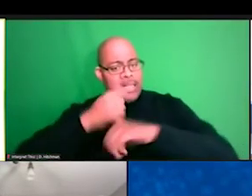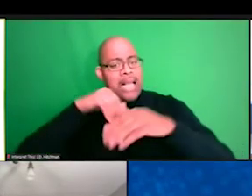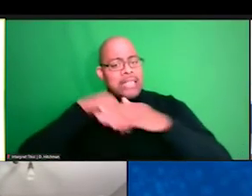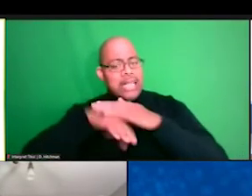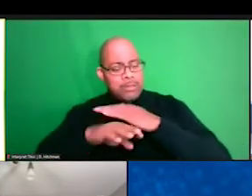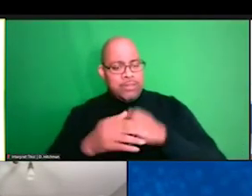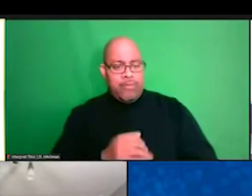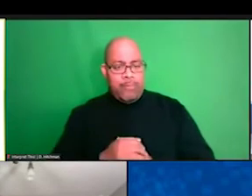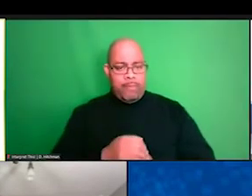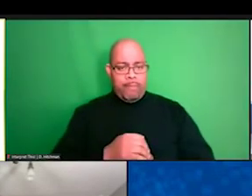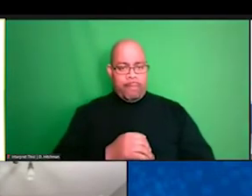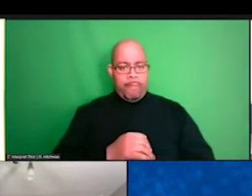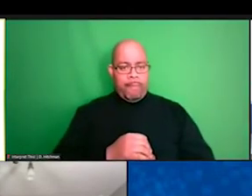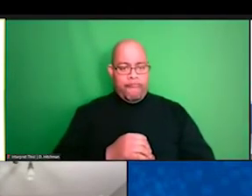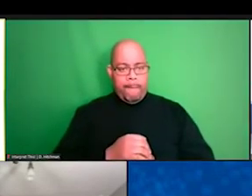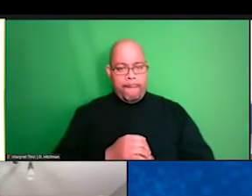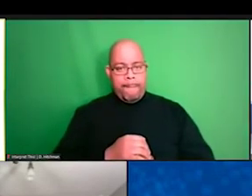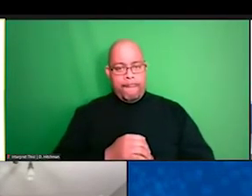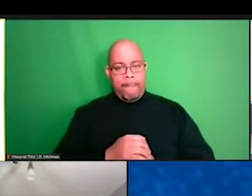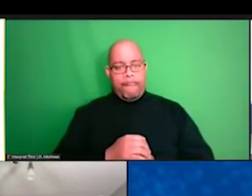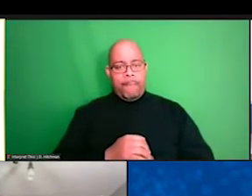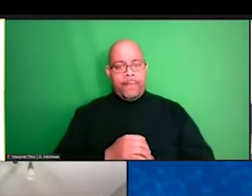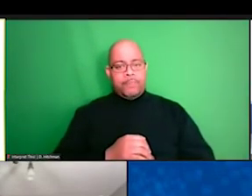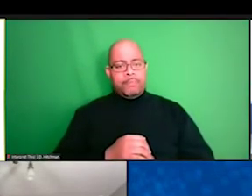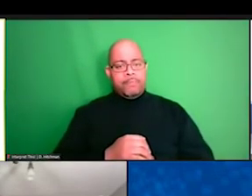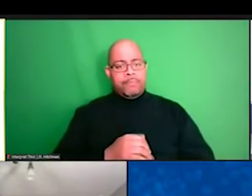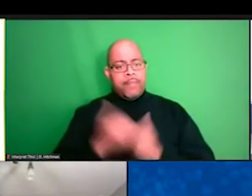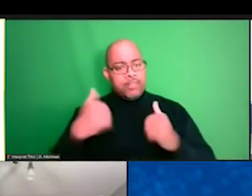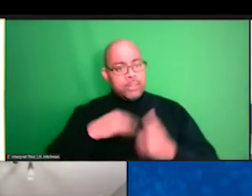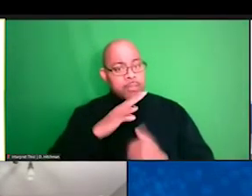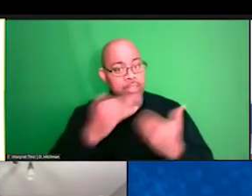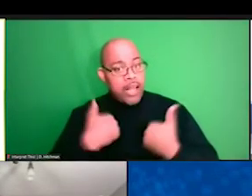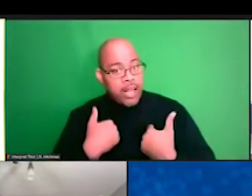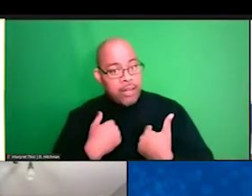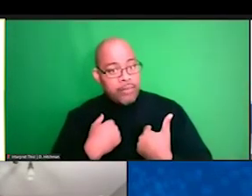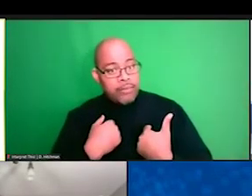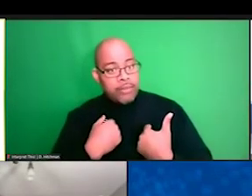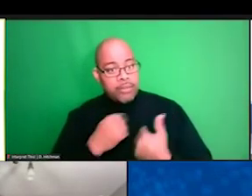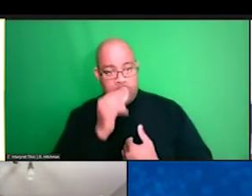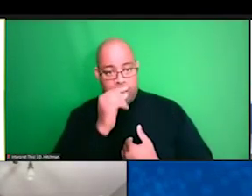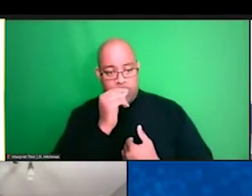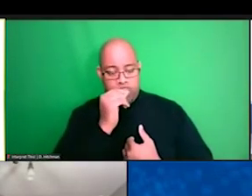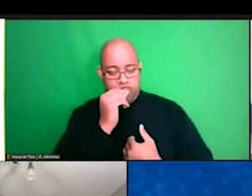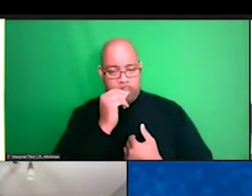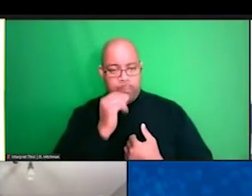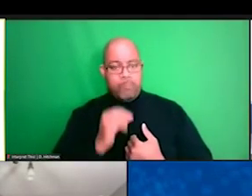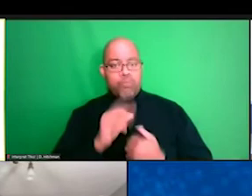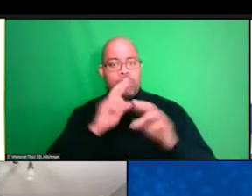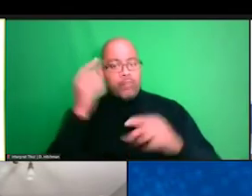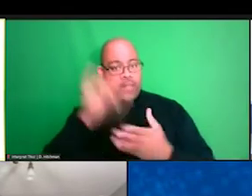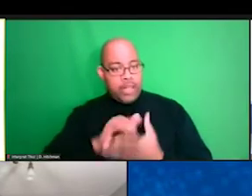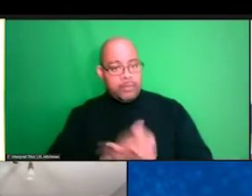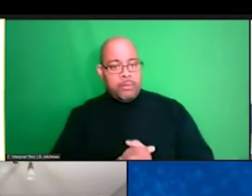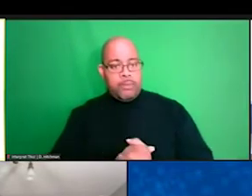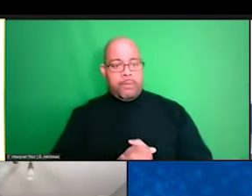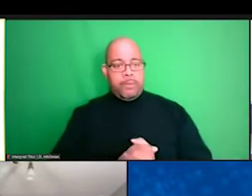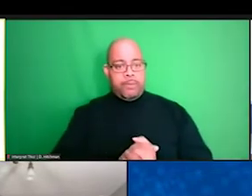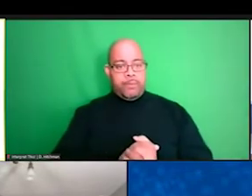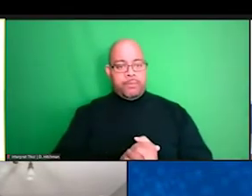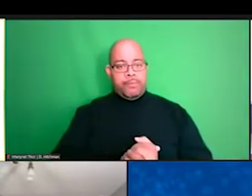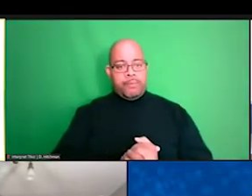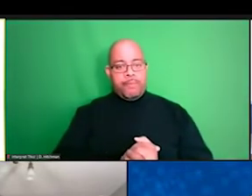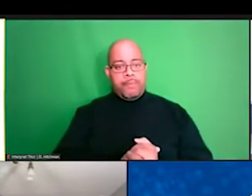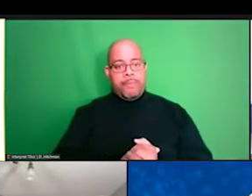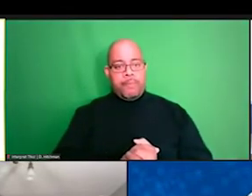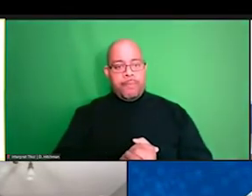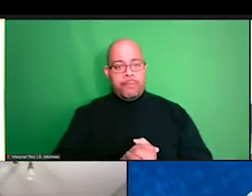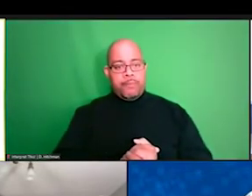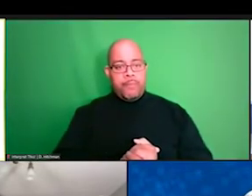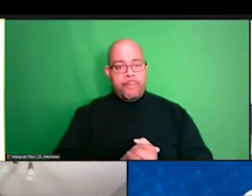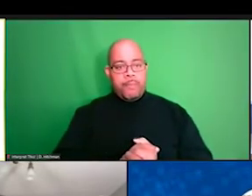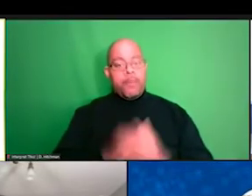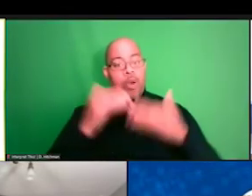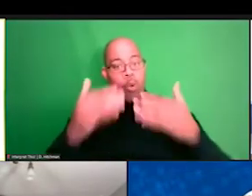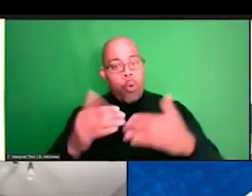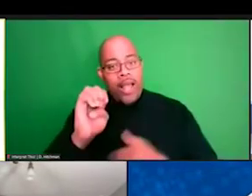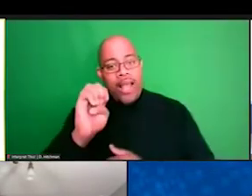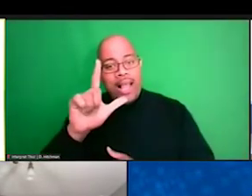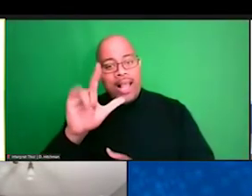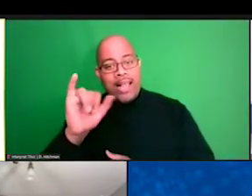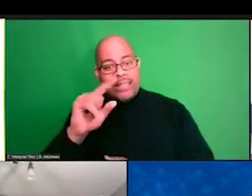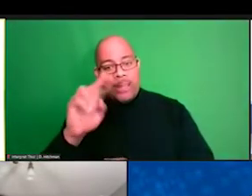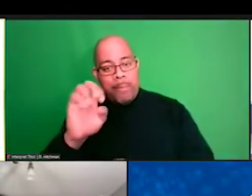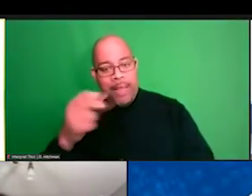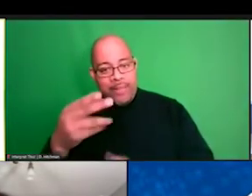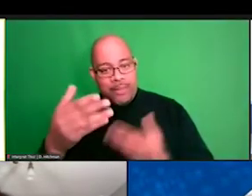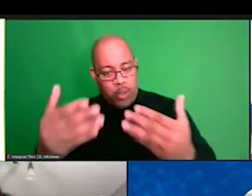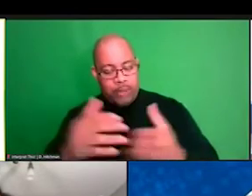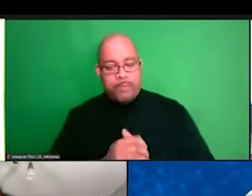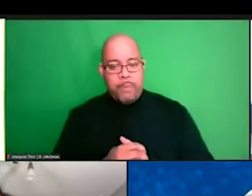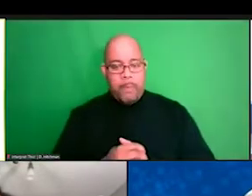Do any of our speakers have a response for this one? Go ahead, Elizabeth. Yes, absolutely.